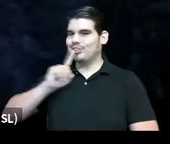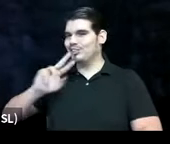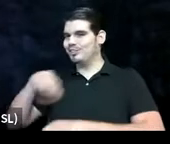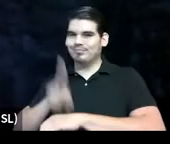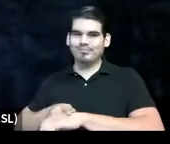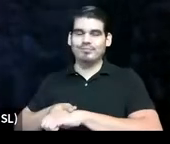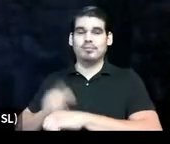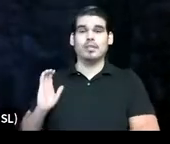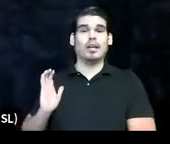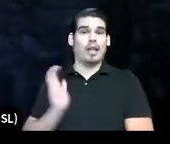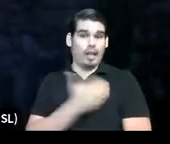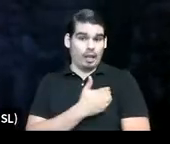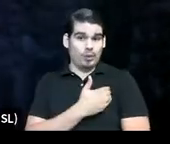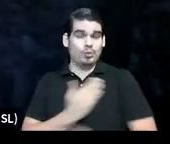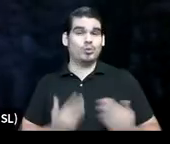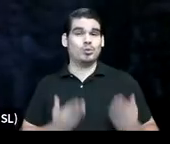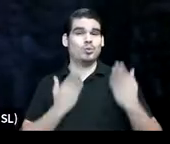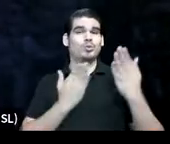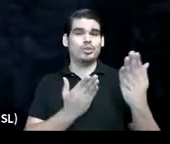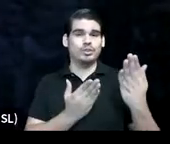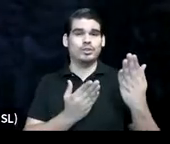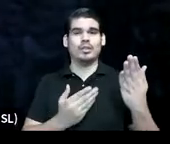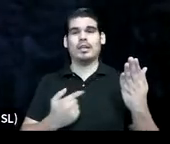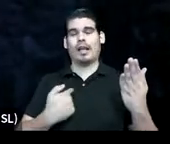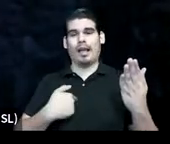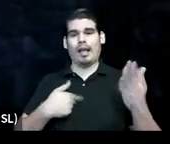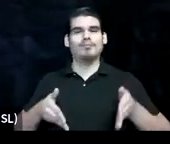resolves but in hindsight, once again, to get the gist of it.